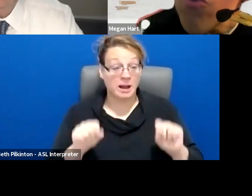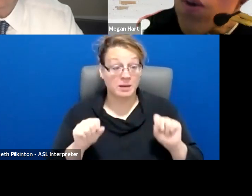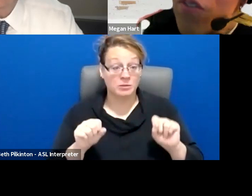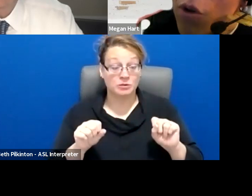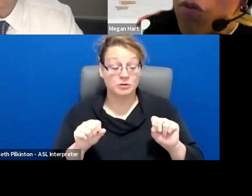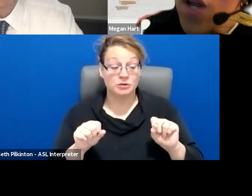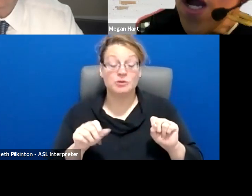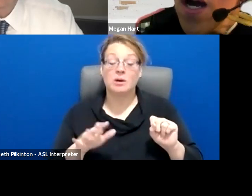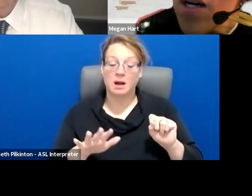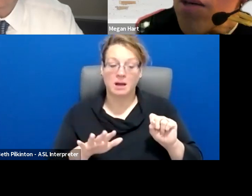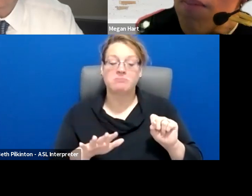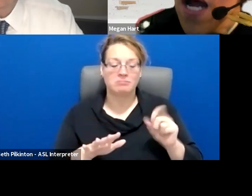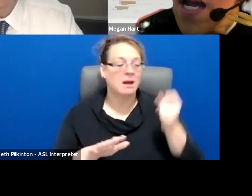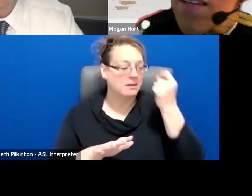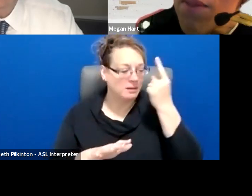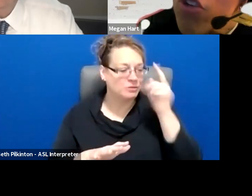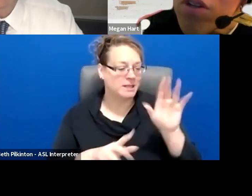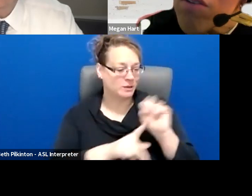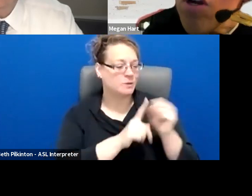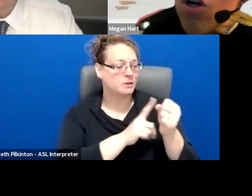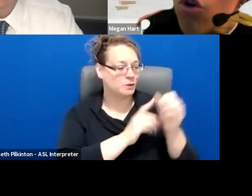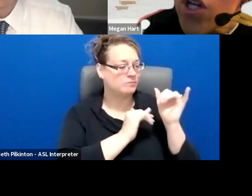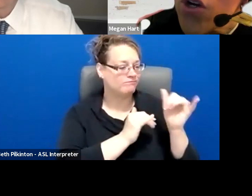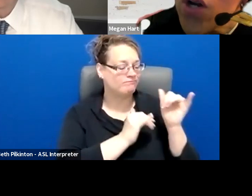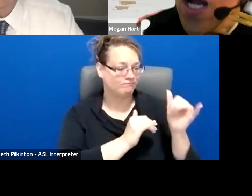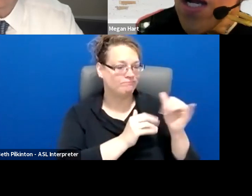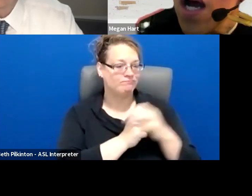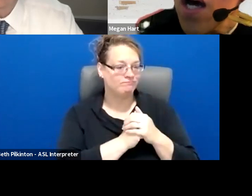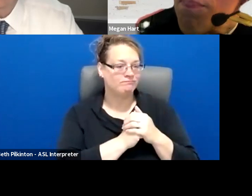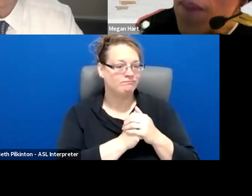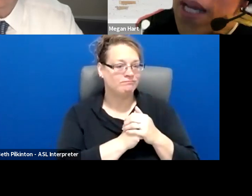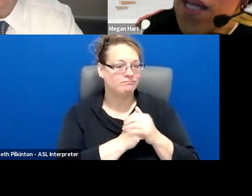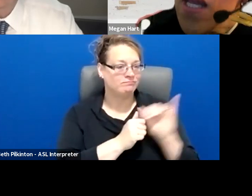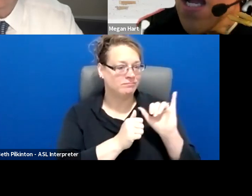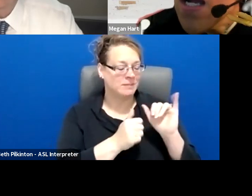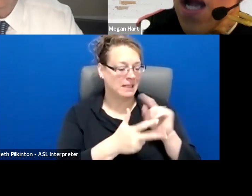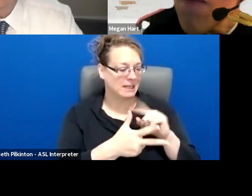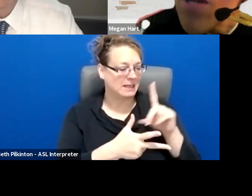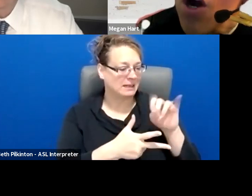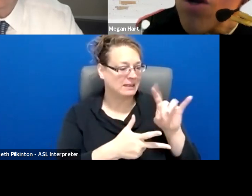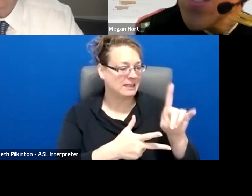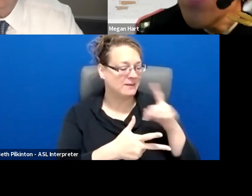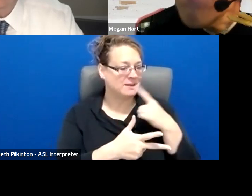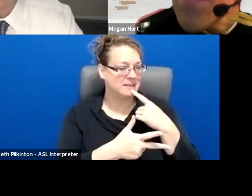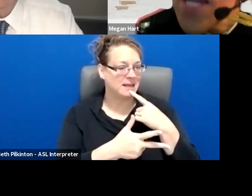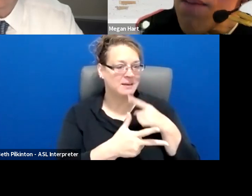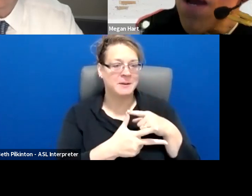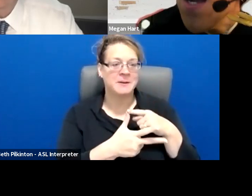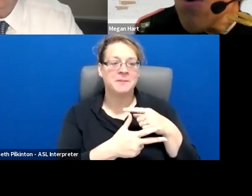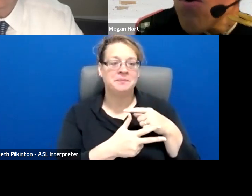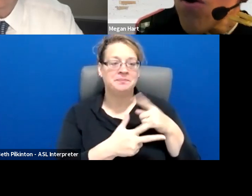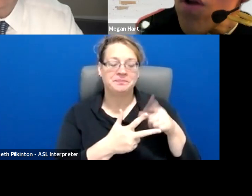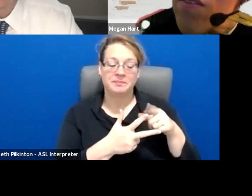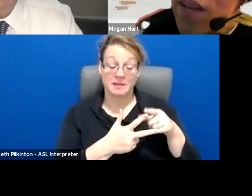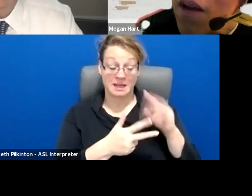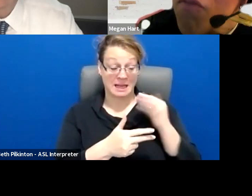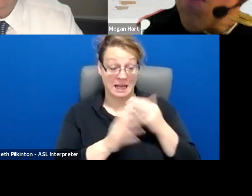The dedication